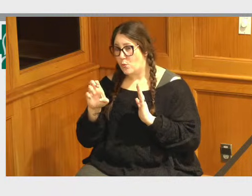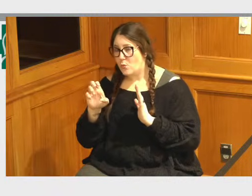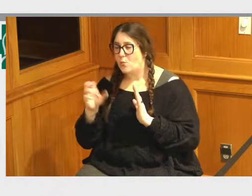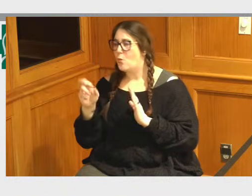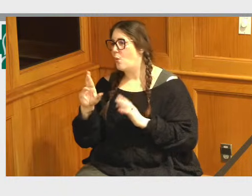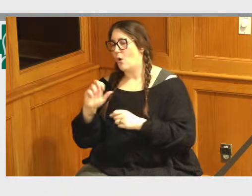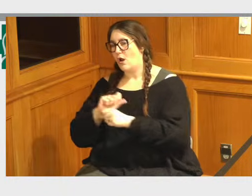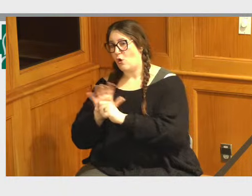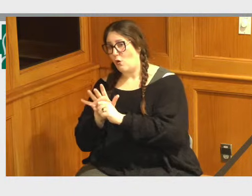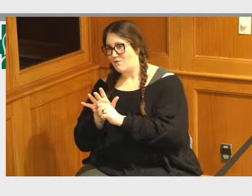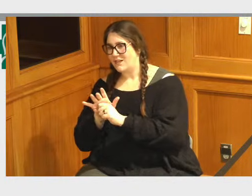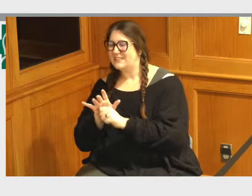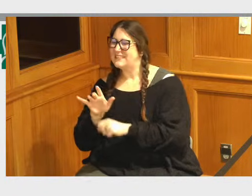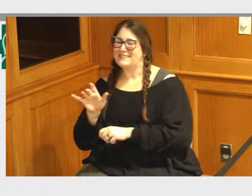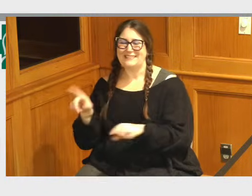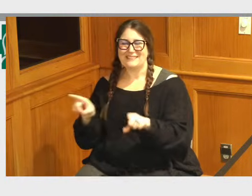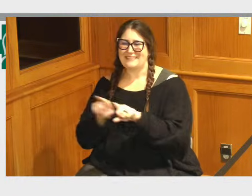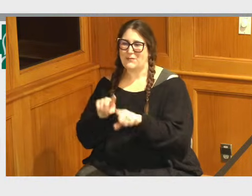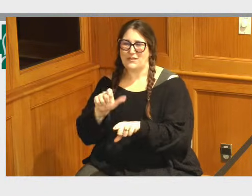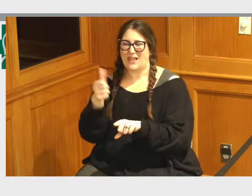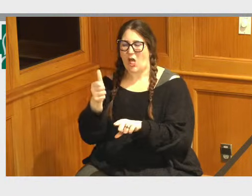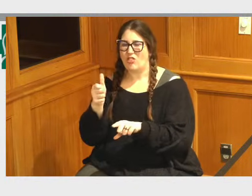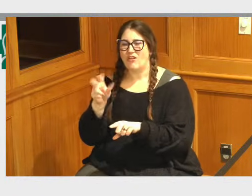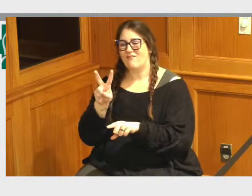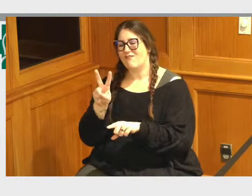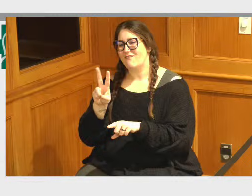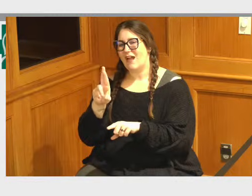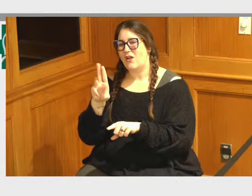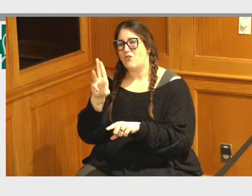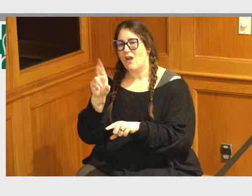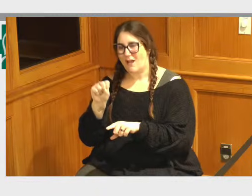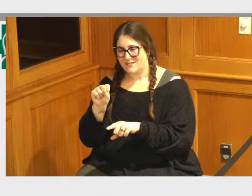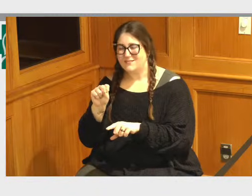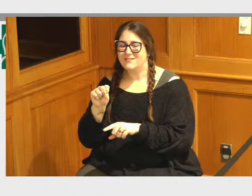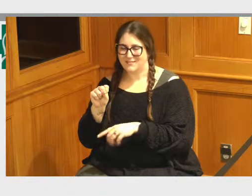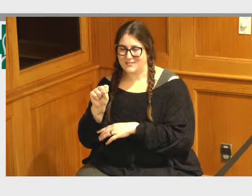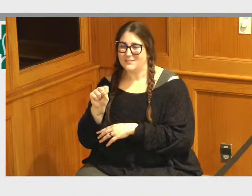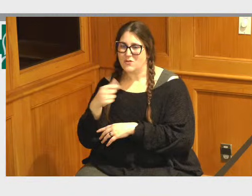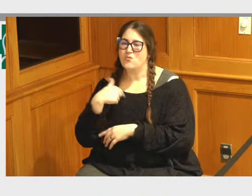respiratory viruses. As the population moves inside in the winter months, we start to see